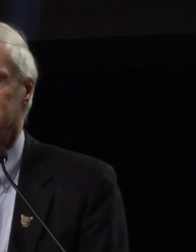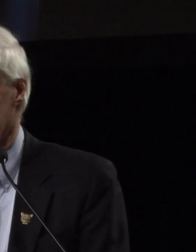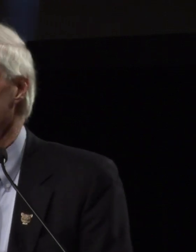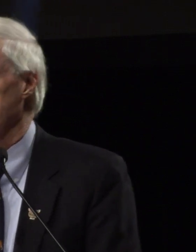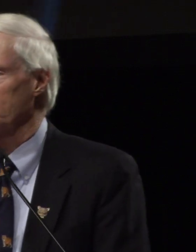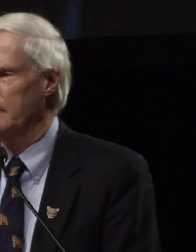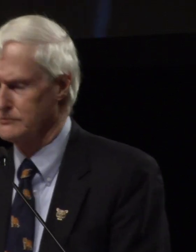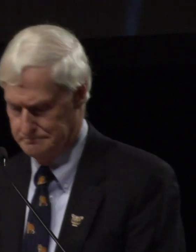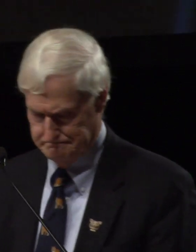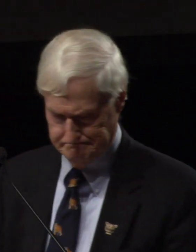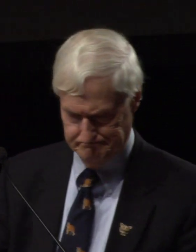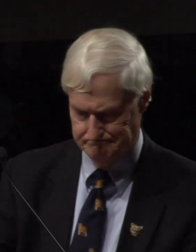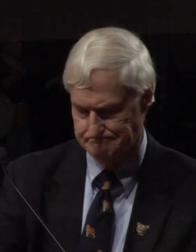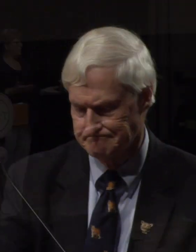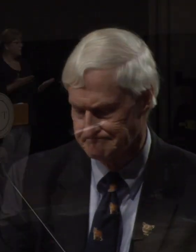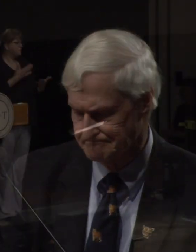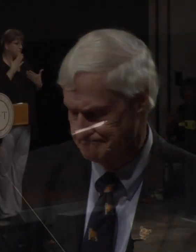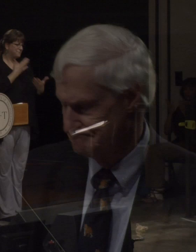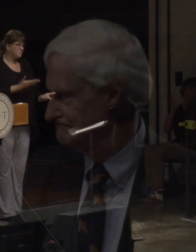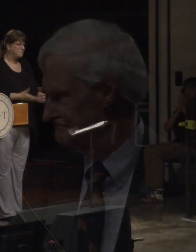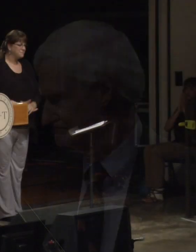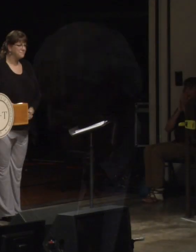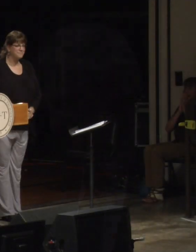THANK YOU VERY MUCH.